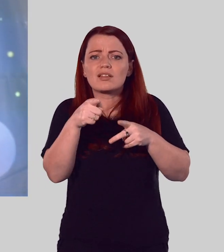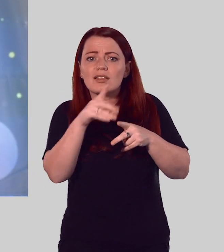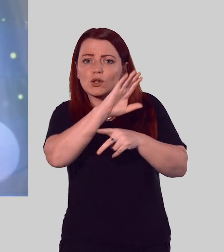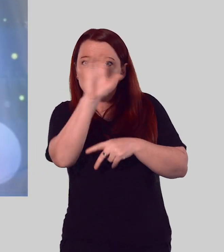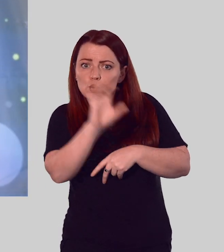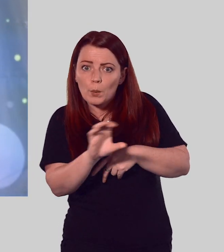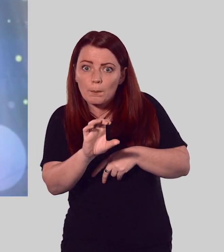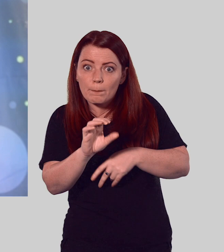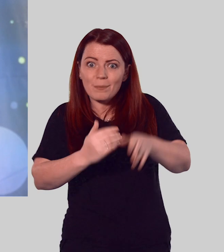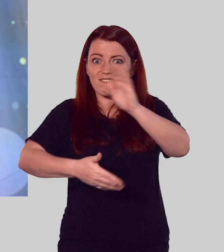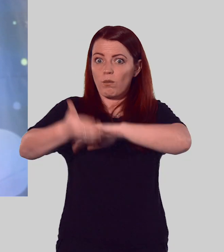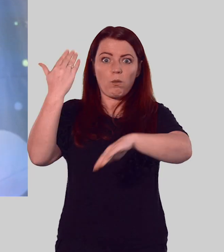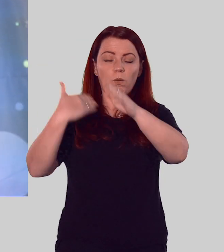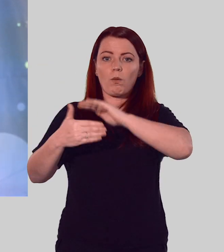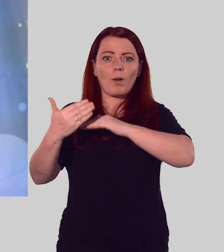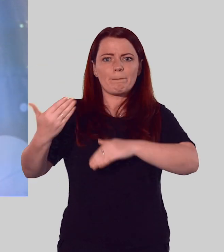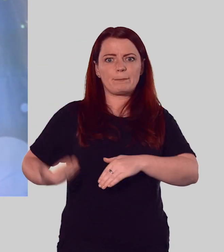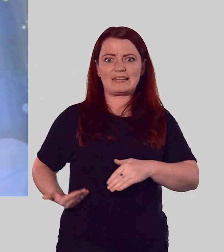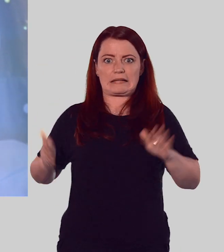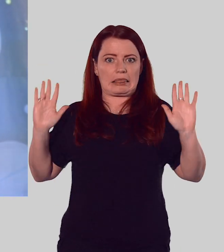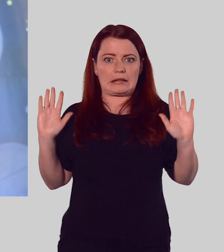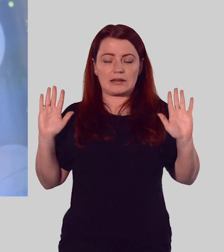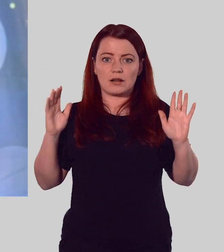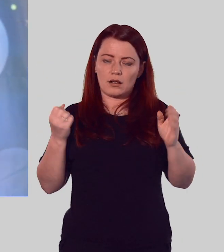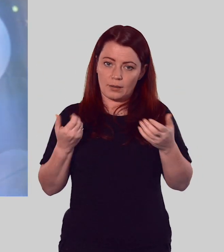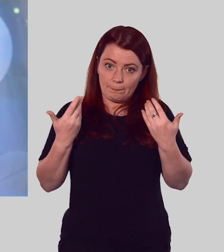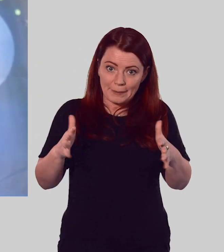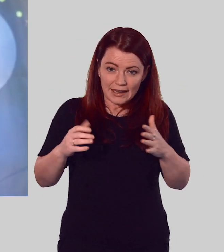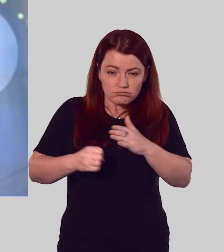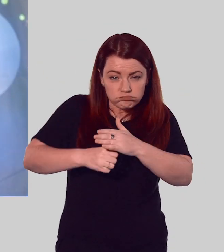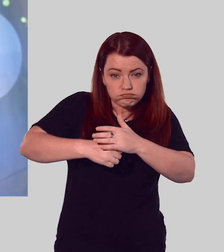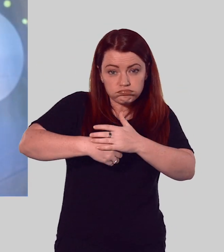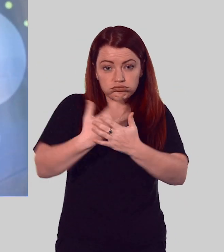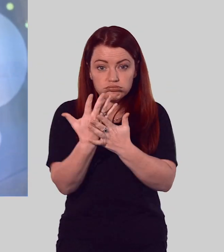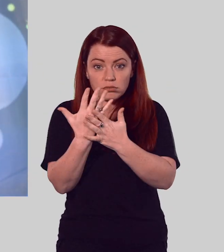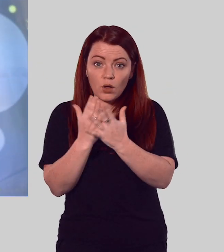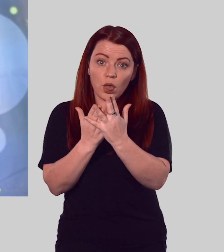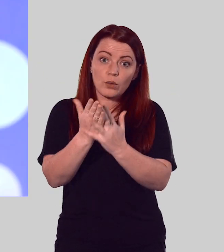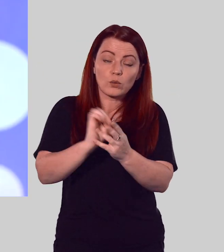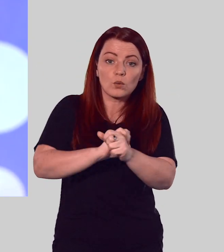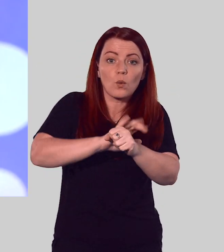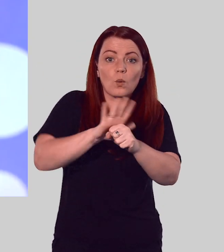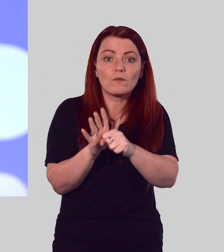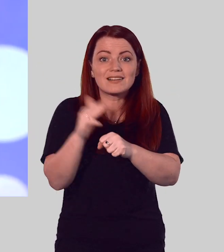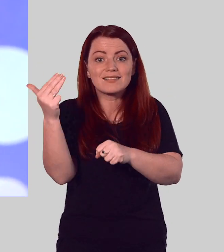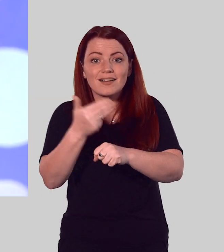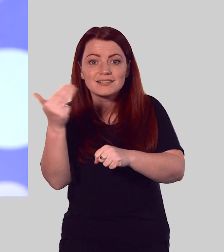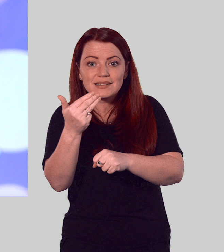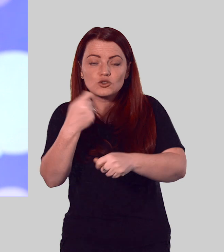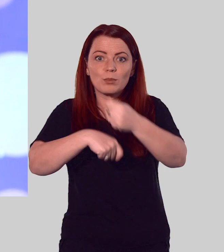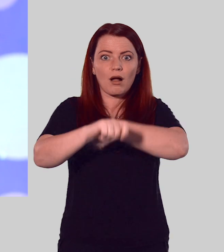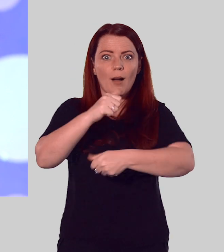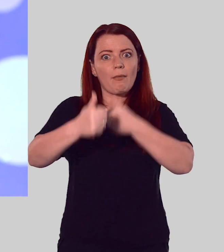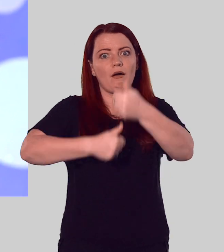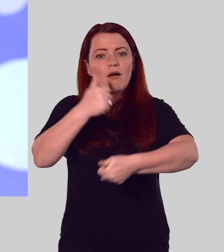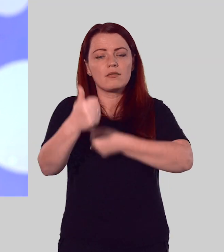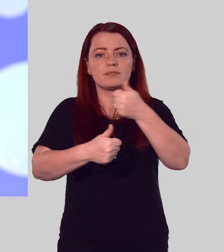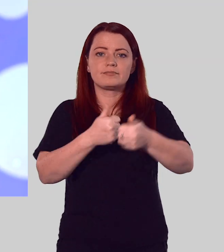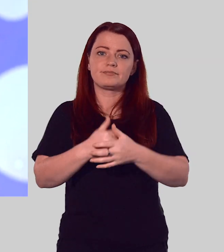for businesses have evolved during Covid19 to be popular. You may want to collaborate on ideas